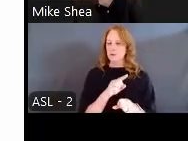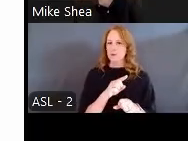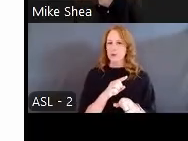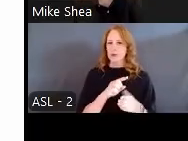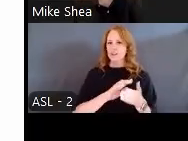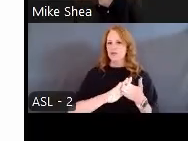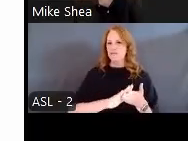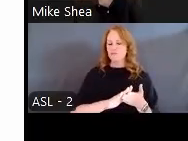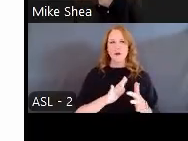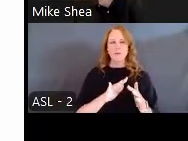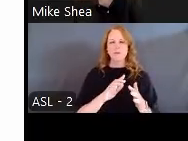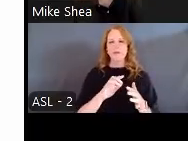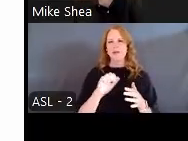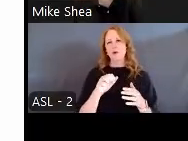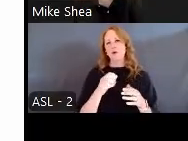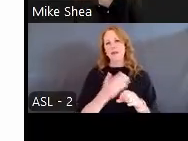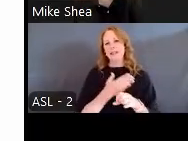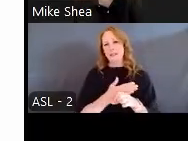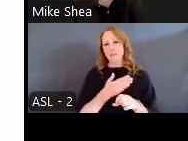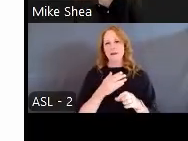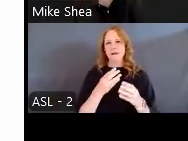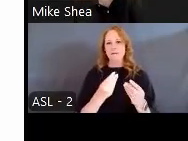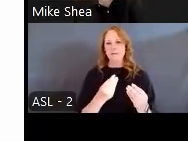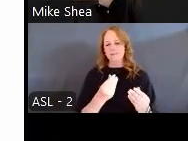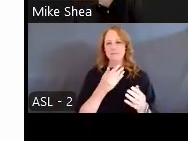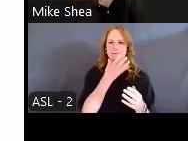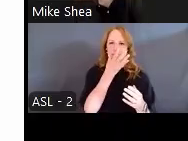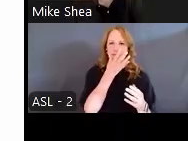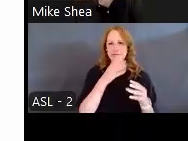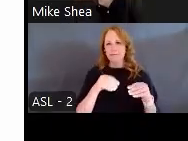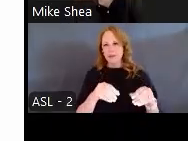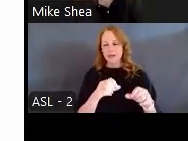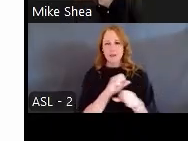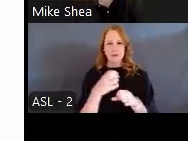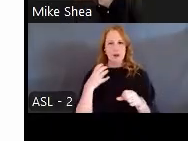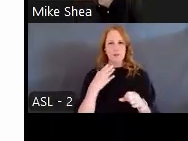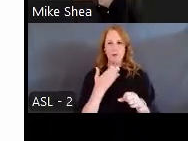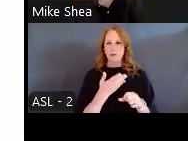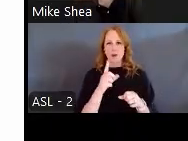uh not sorry the landscaping team whose job coach is with him 100% of the time and has worked for